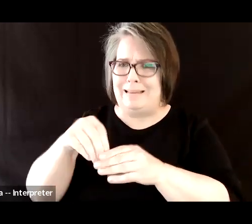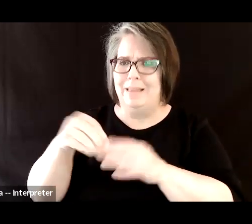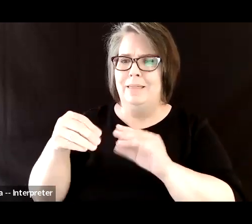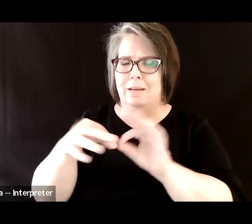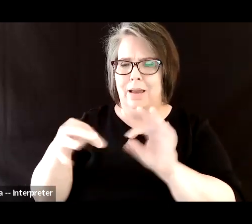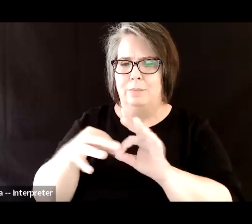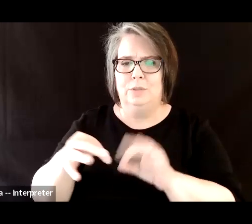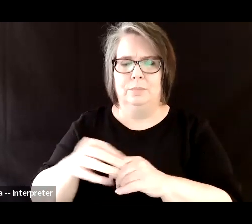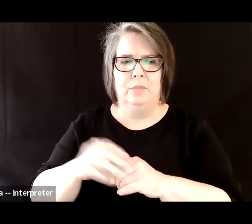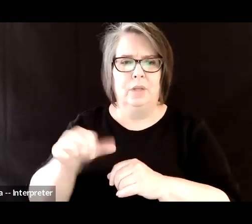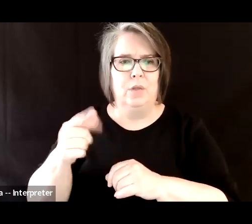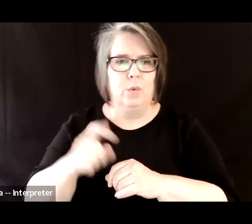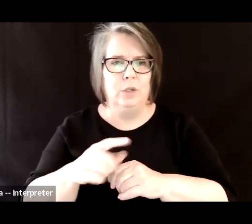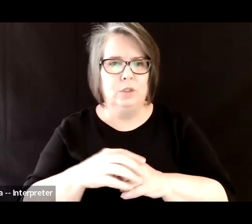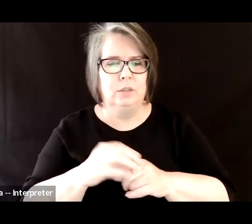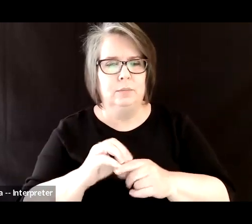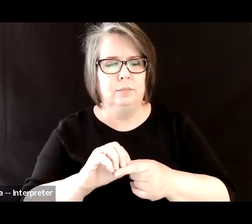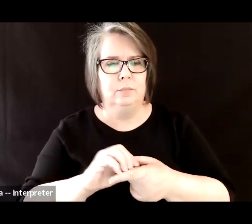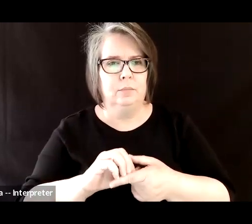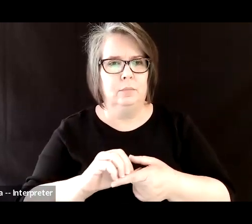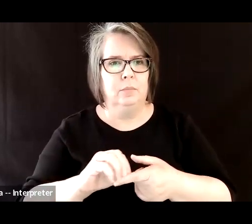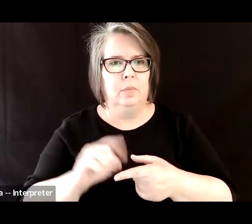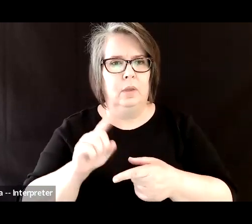third party videos on Zoom recording and then download the